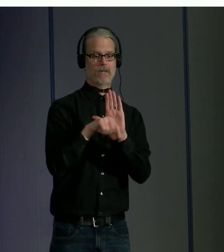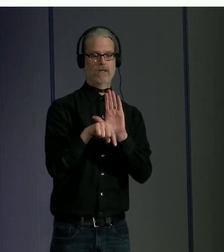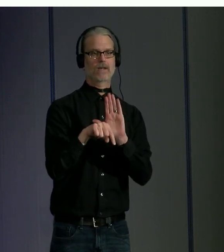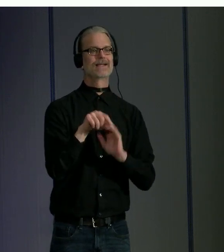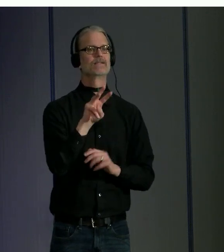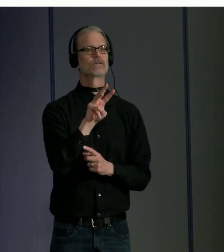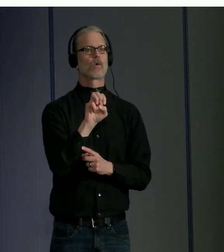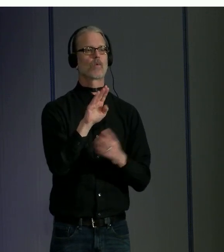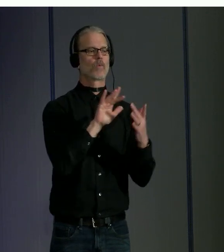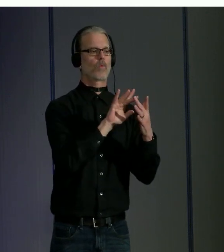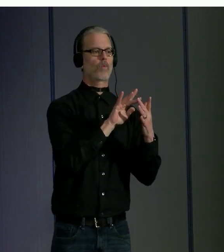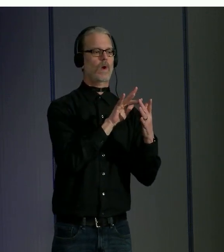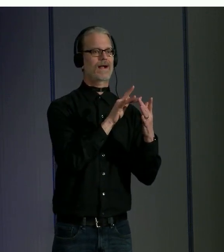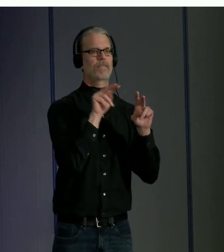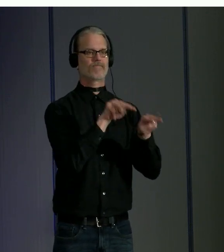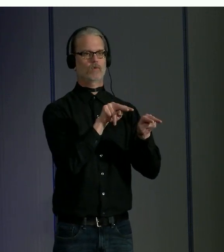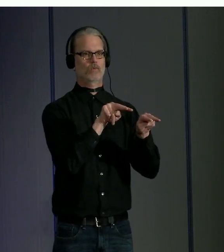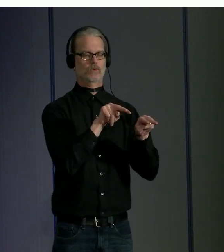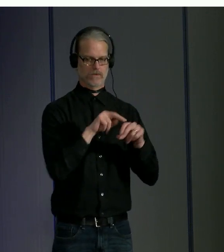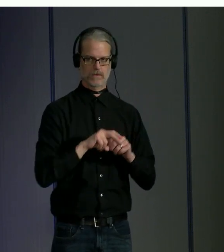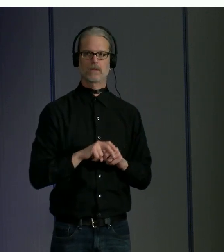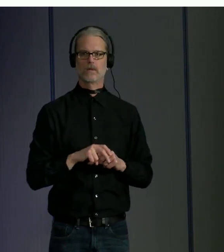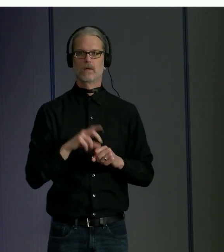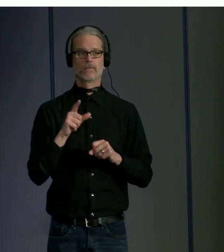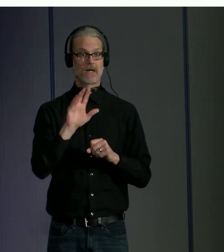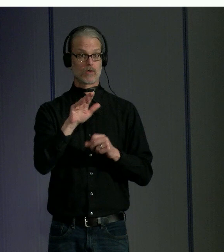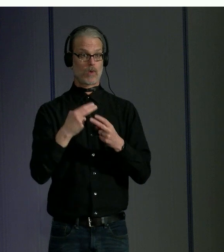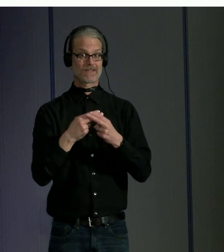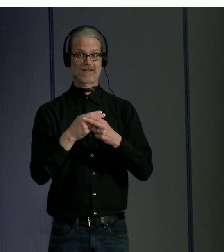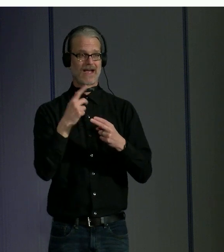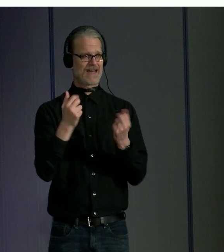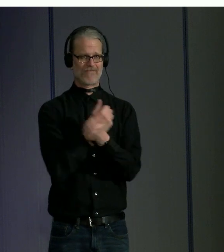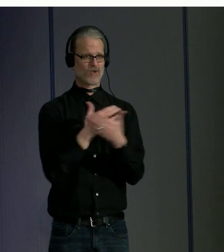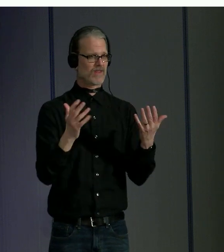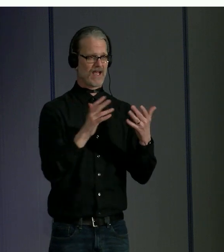So taking your slide of all the things we have available on web and all of the ones